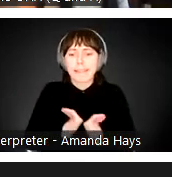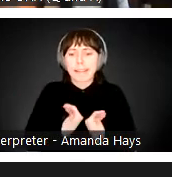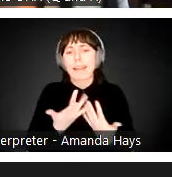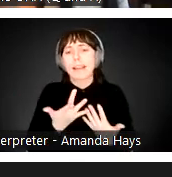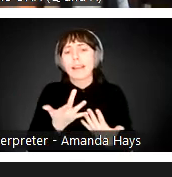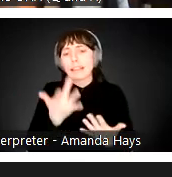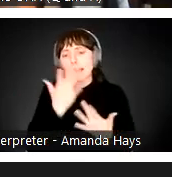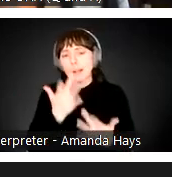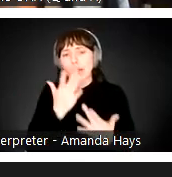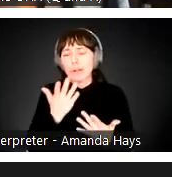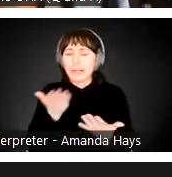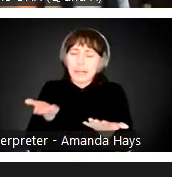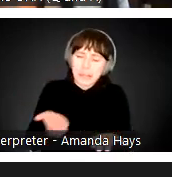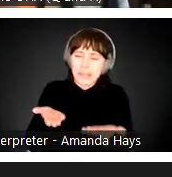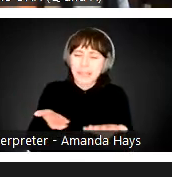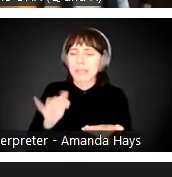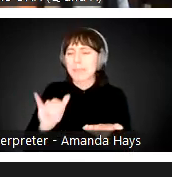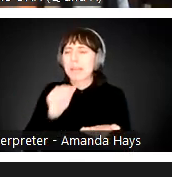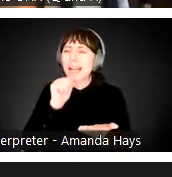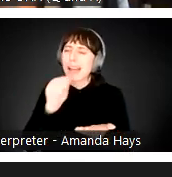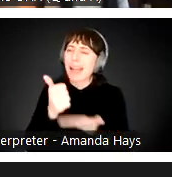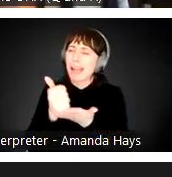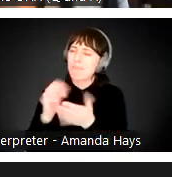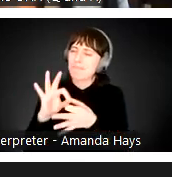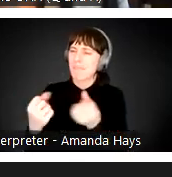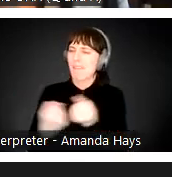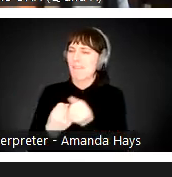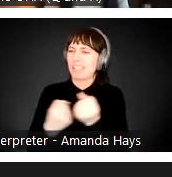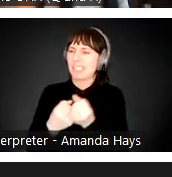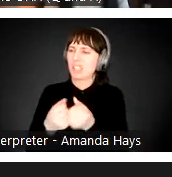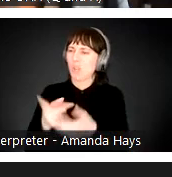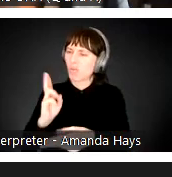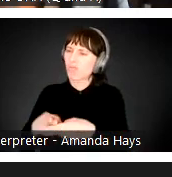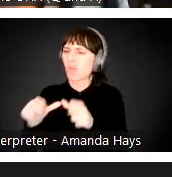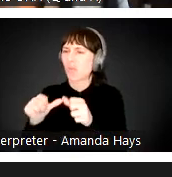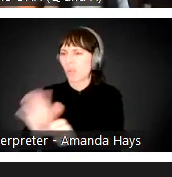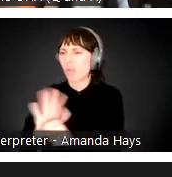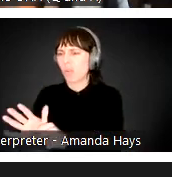advocacy lens that I think right now we need. So, for me, I think absolutely you- we